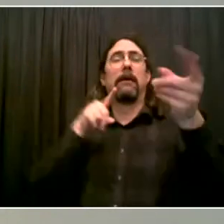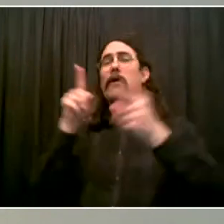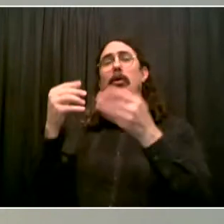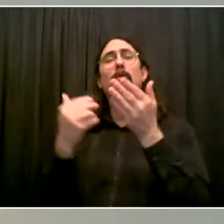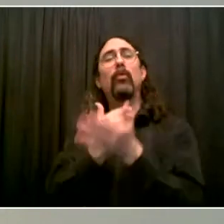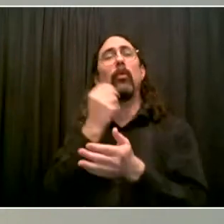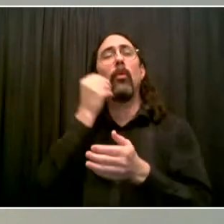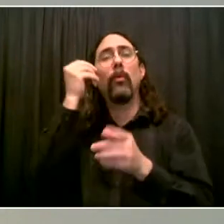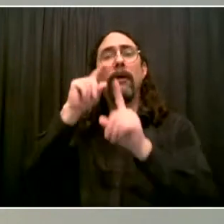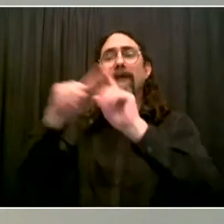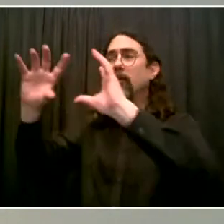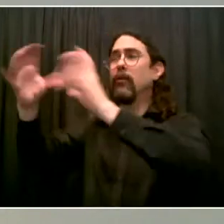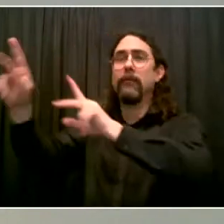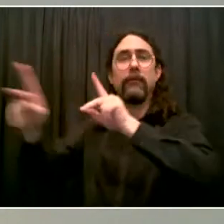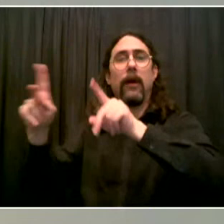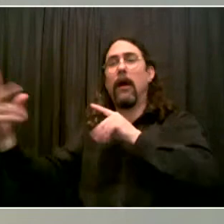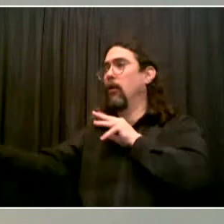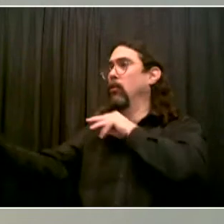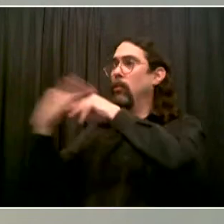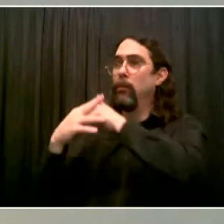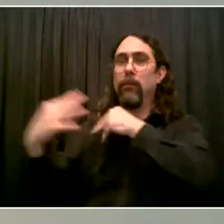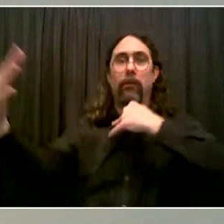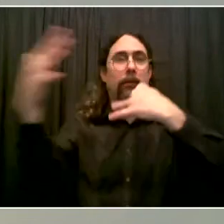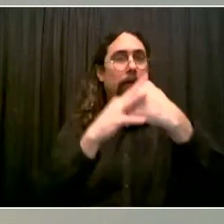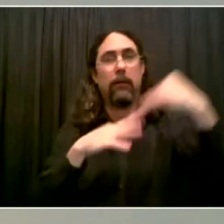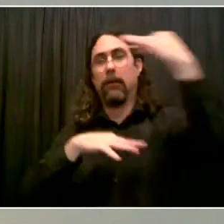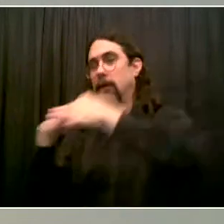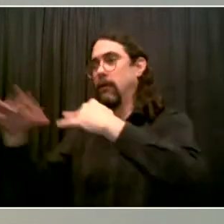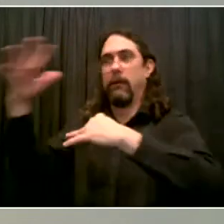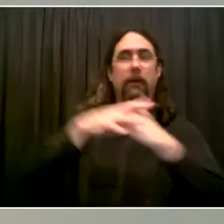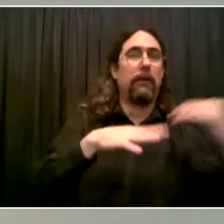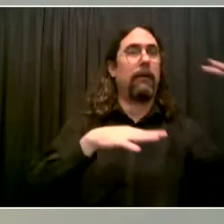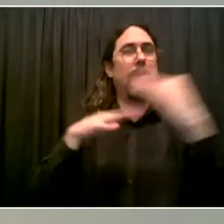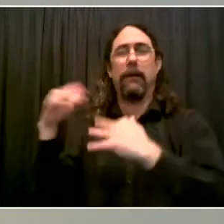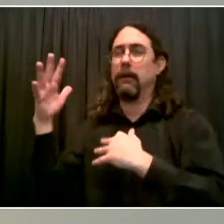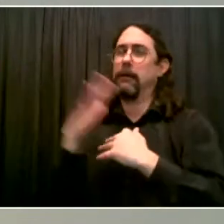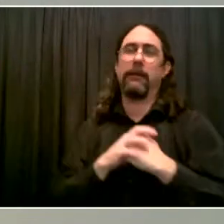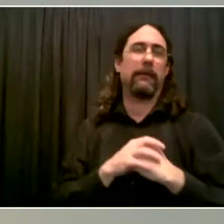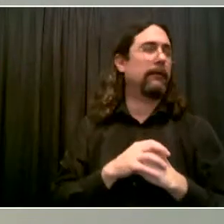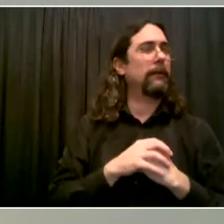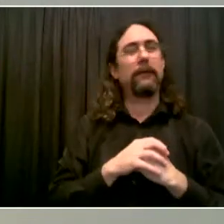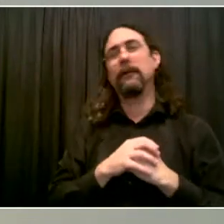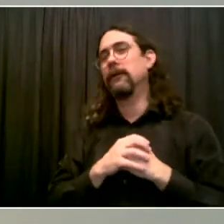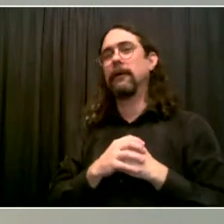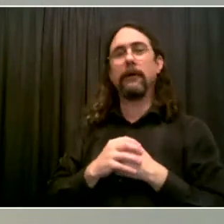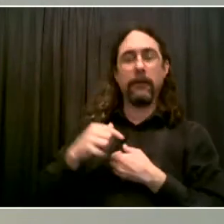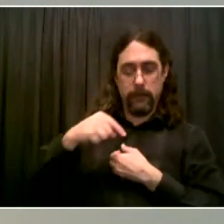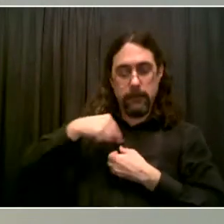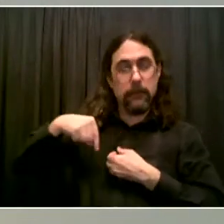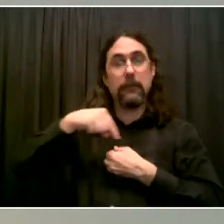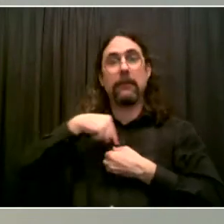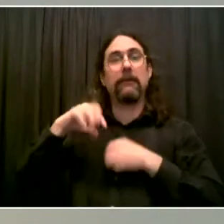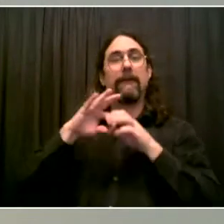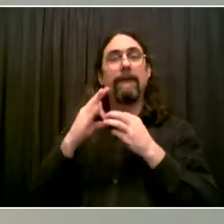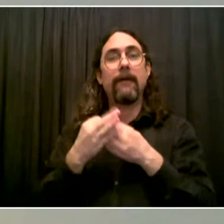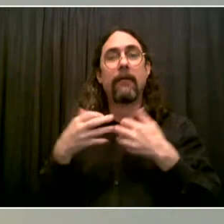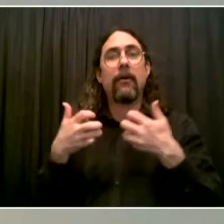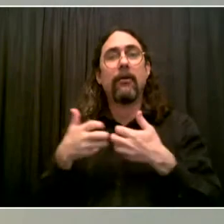WITH RESPEPET CTO PEOPLE WHO ARE GETTING TOGETHEHER AND LET'S NOT FORGET THE FACT THAT TESTING HAS